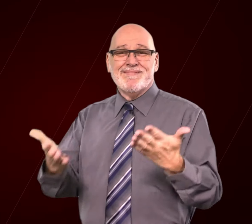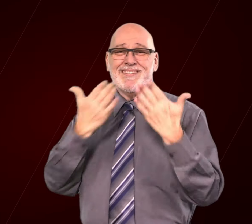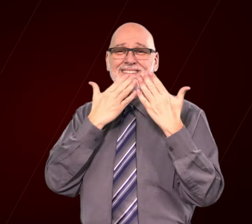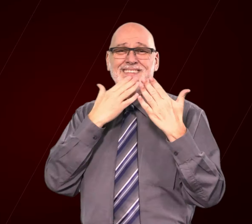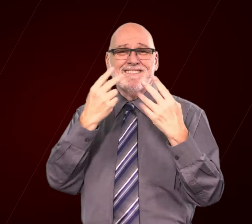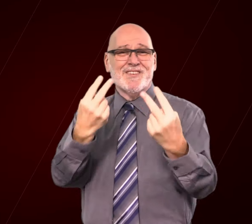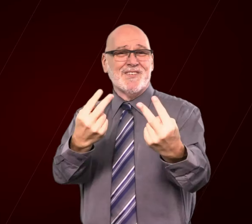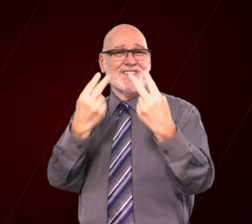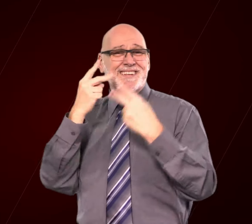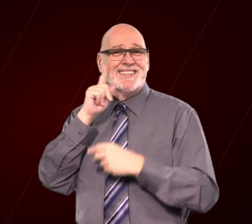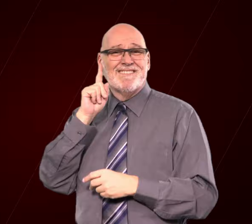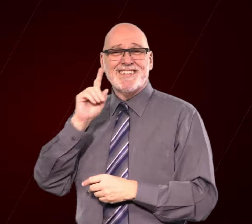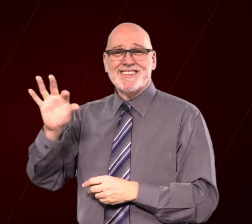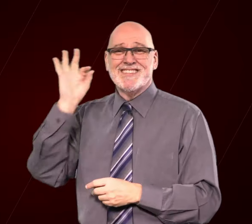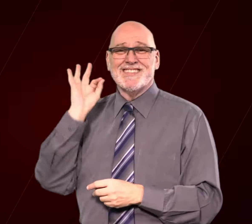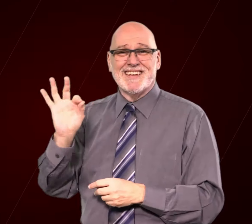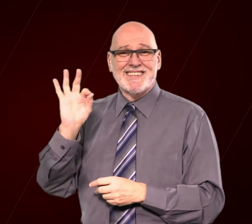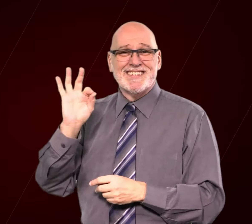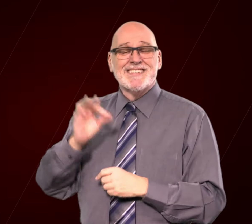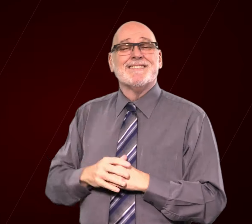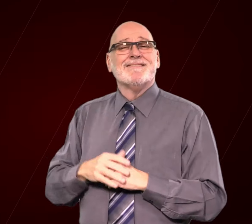Thank you for watching DeafDots.